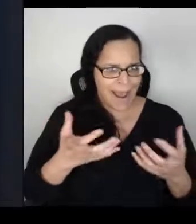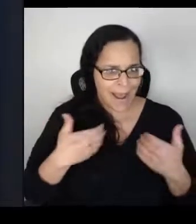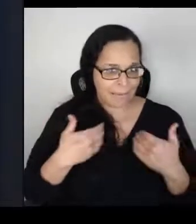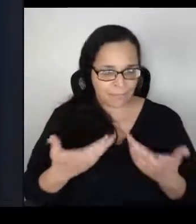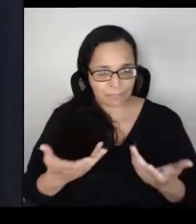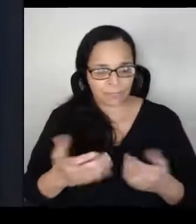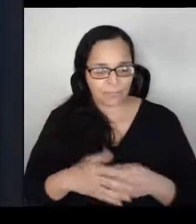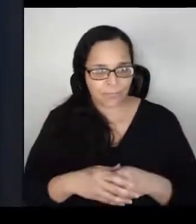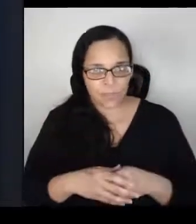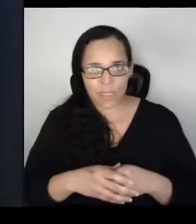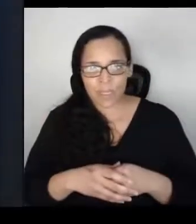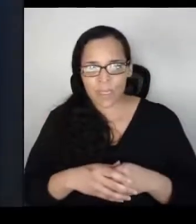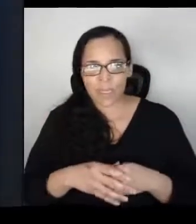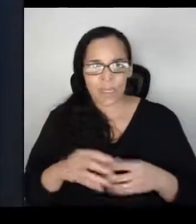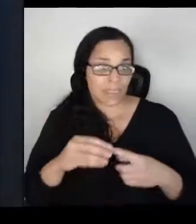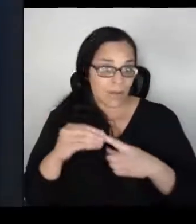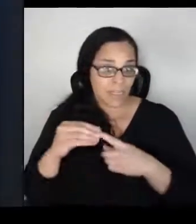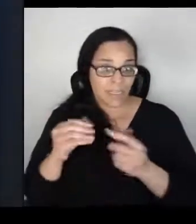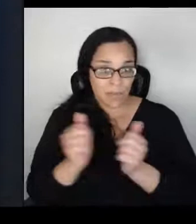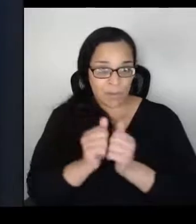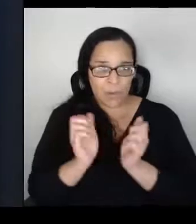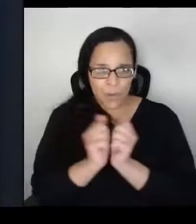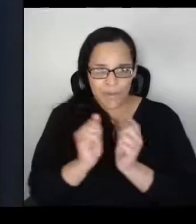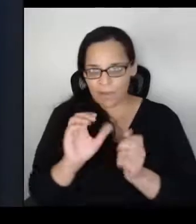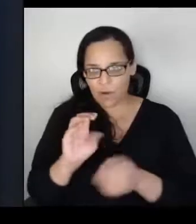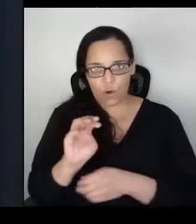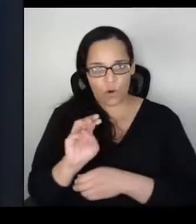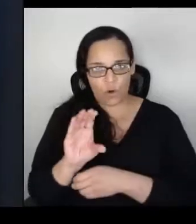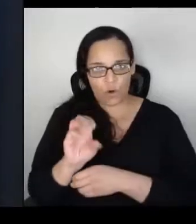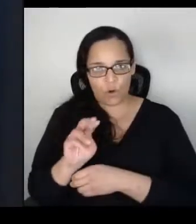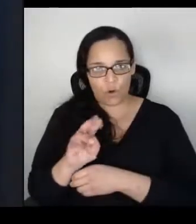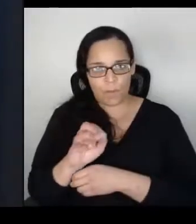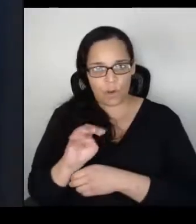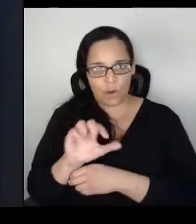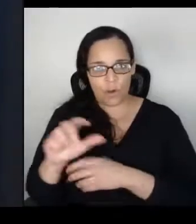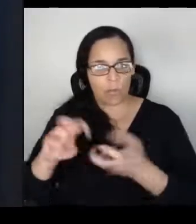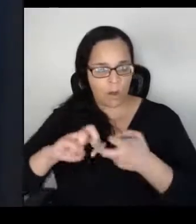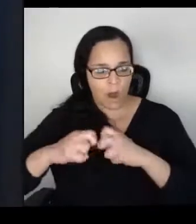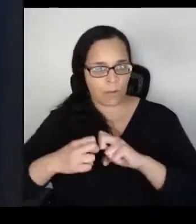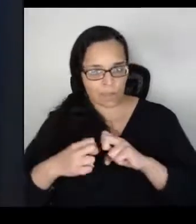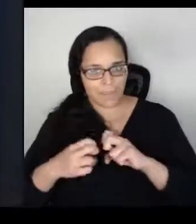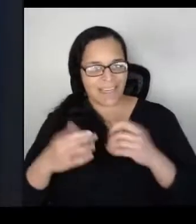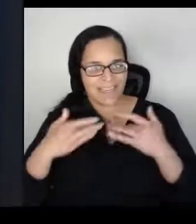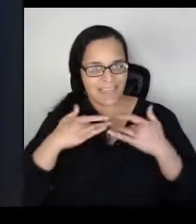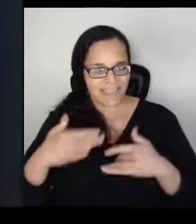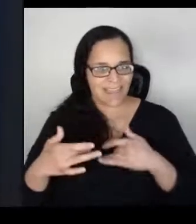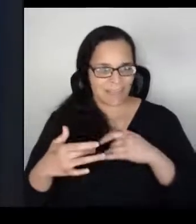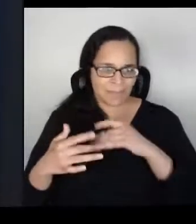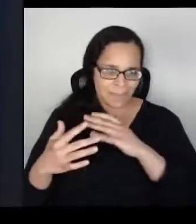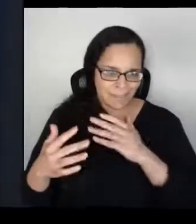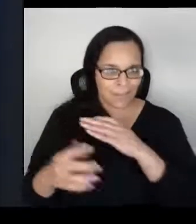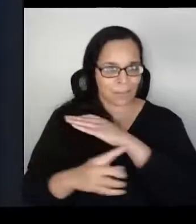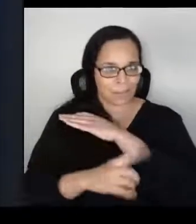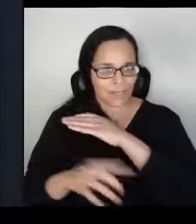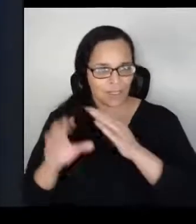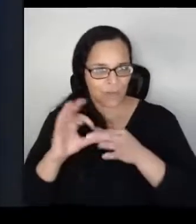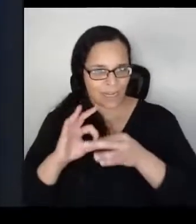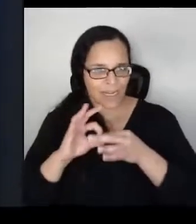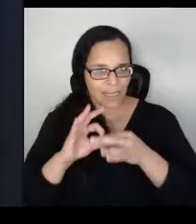to be scapegoated and to say, "Okay, we get rid of them and that will be fine."